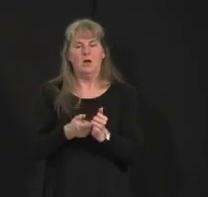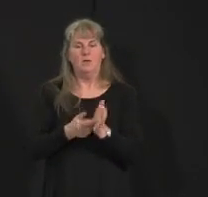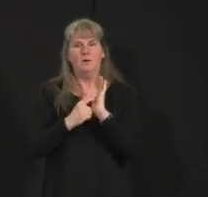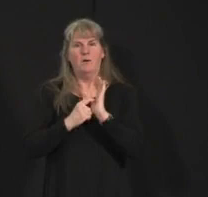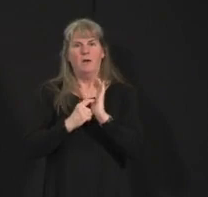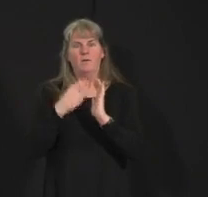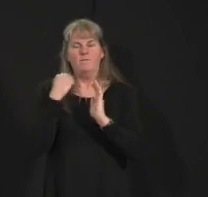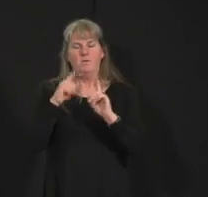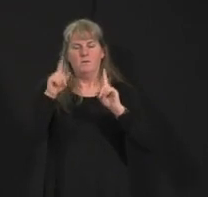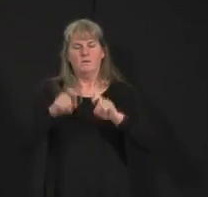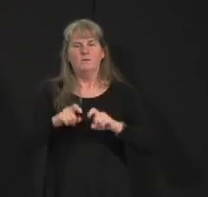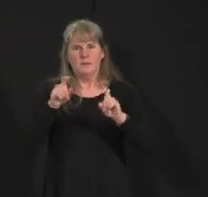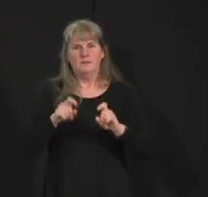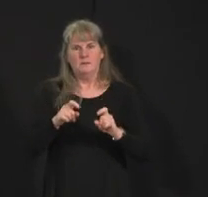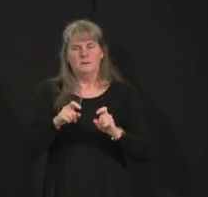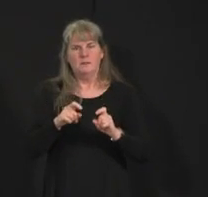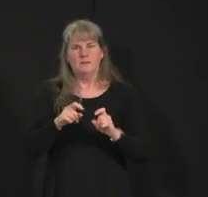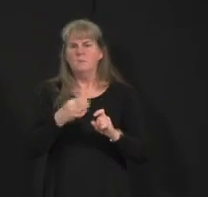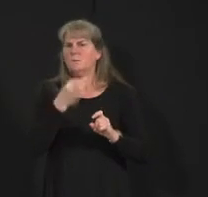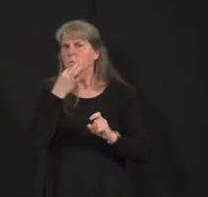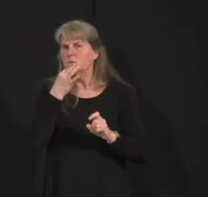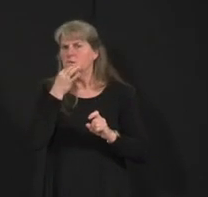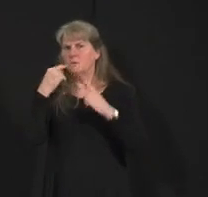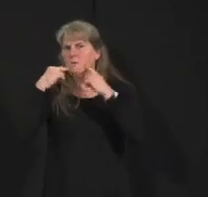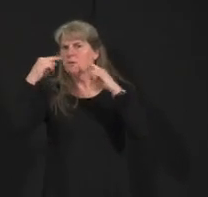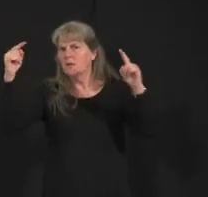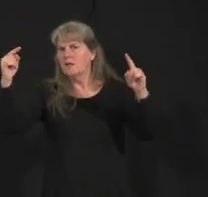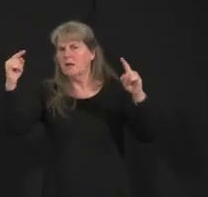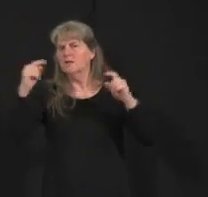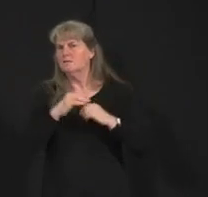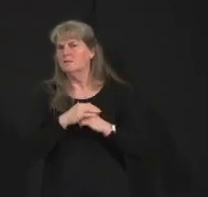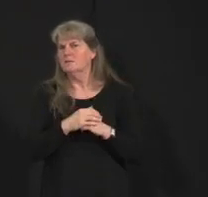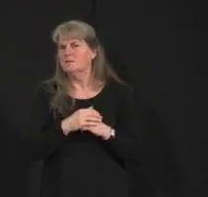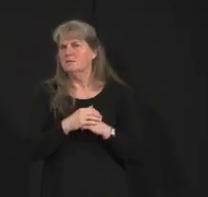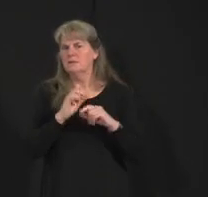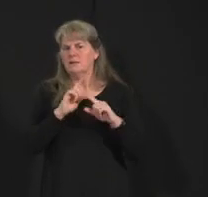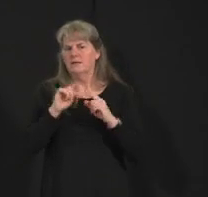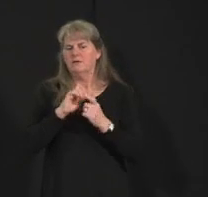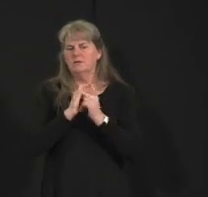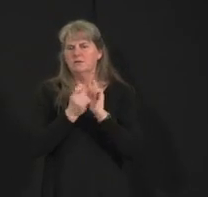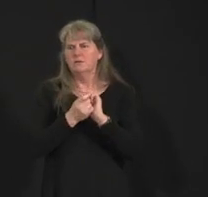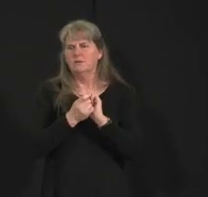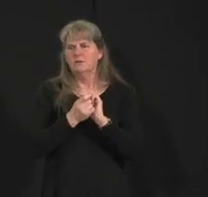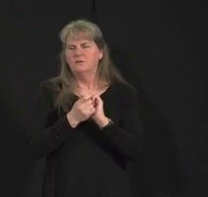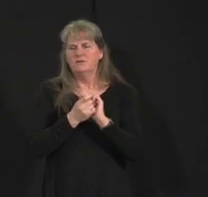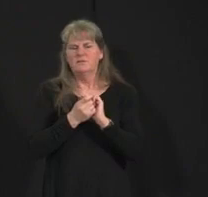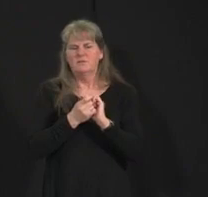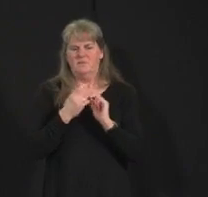at adjusting our criteria. We will bring you more details soon on that, by the end if not